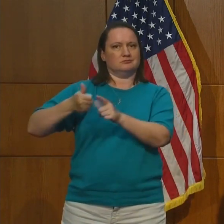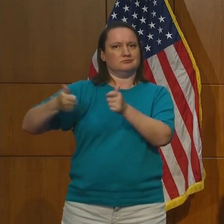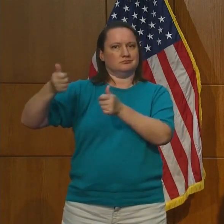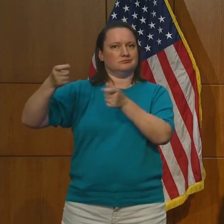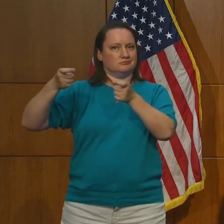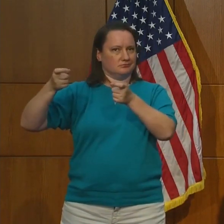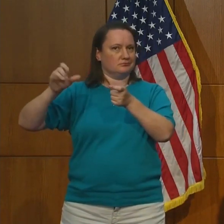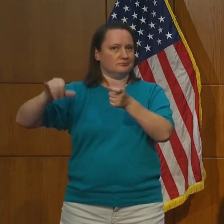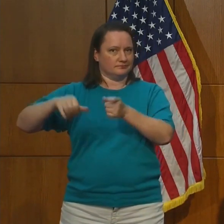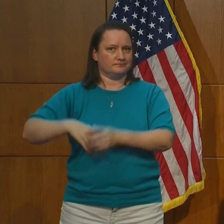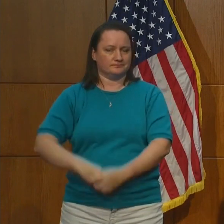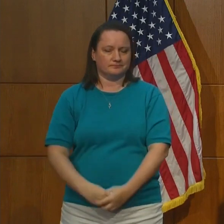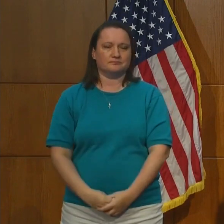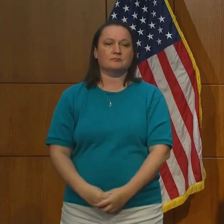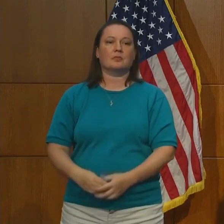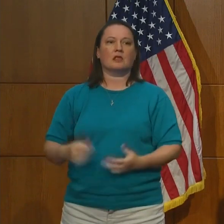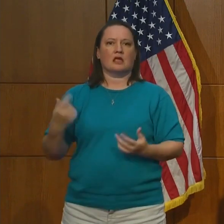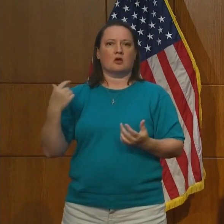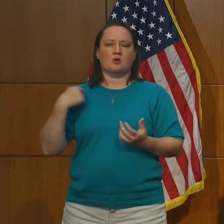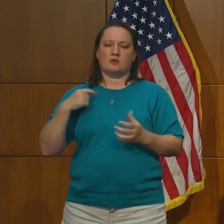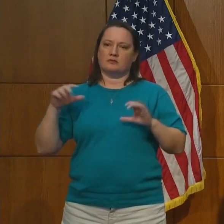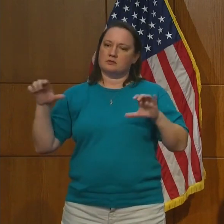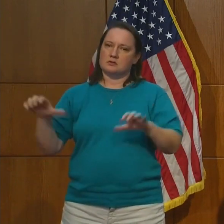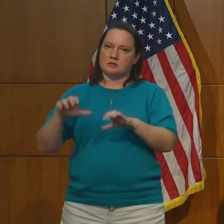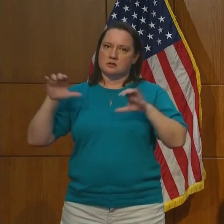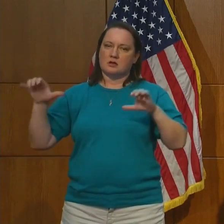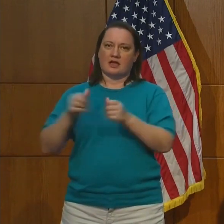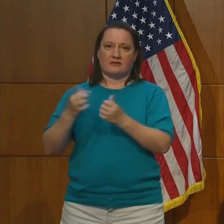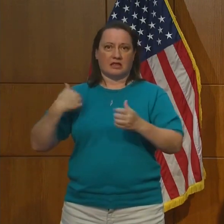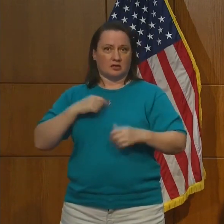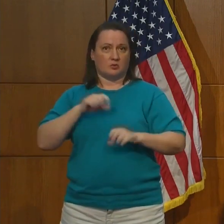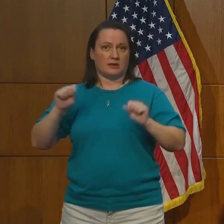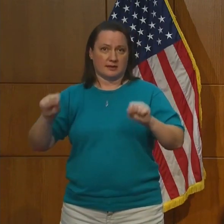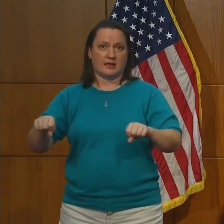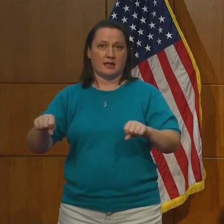COMMISSION WE TALKED ABOUT